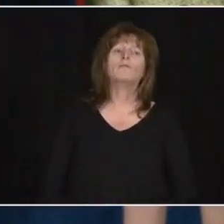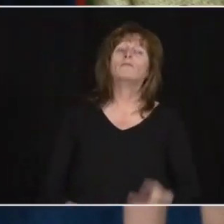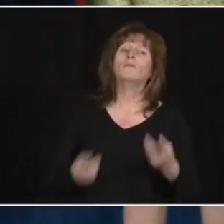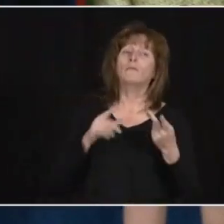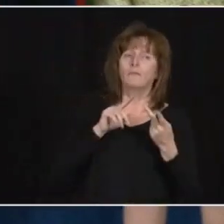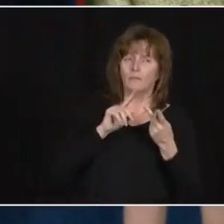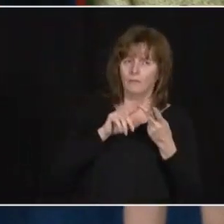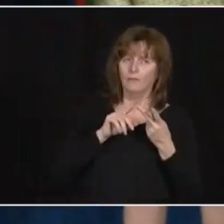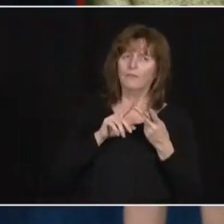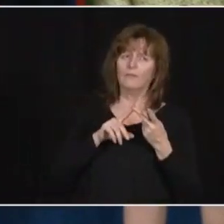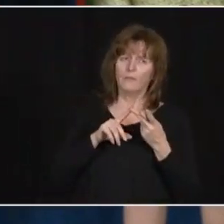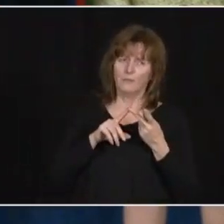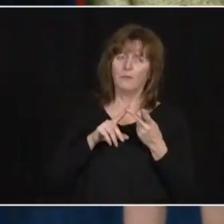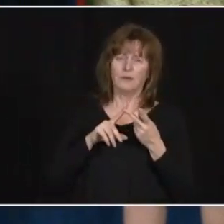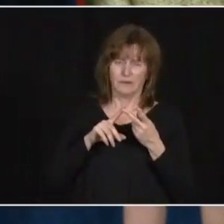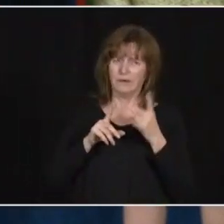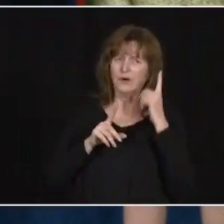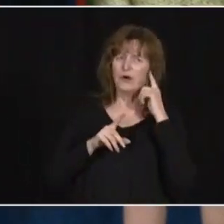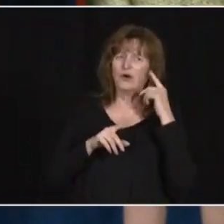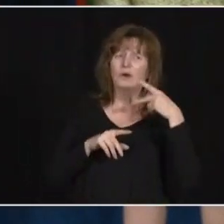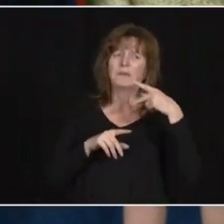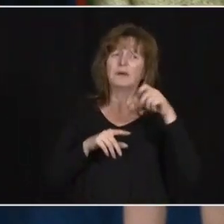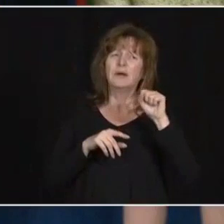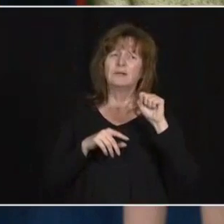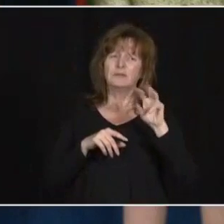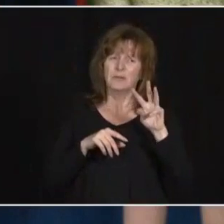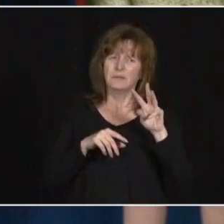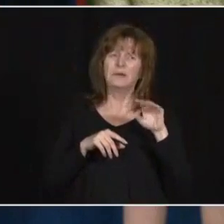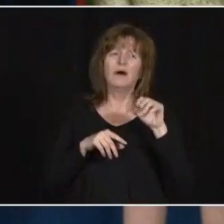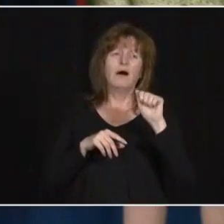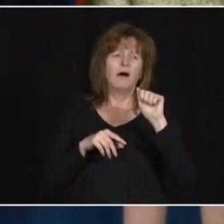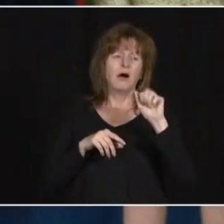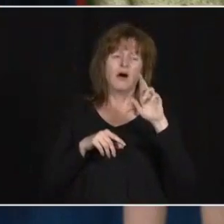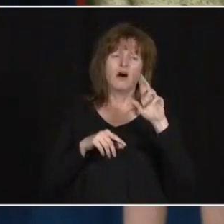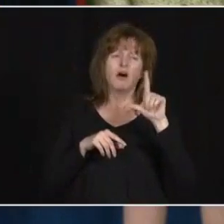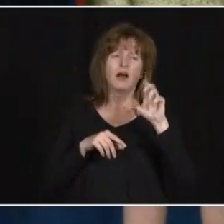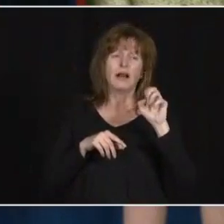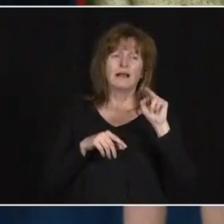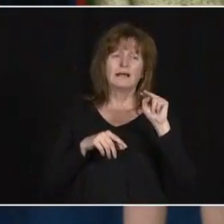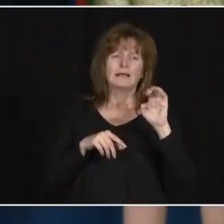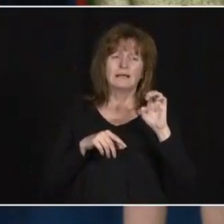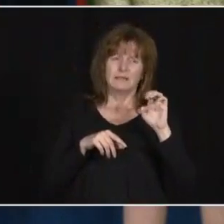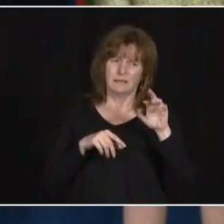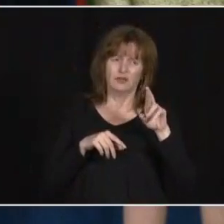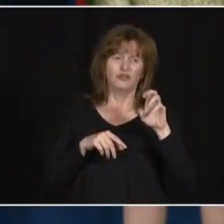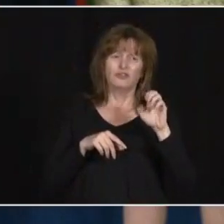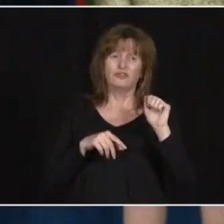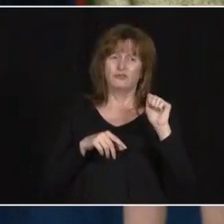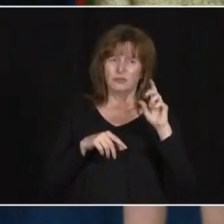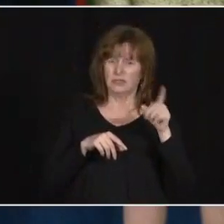who her family says died after contracting COVID-19. Her family also expressed